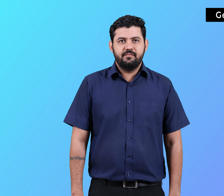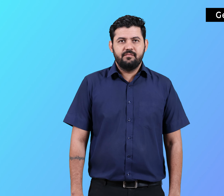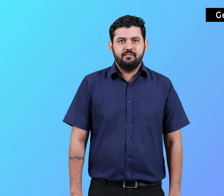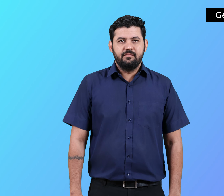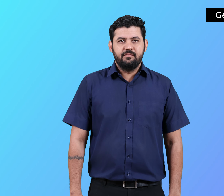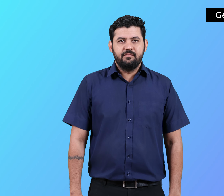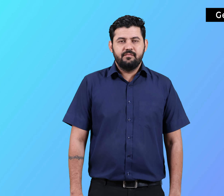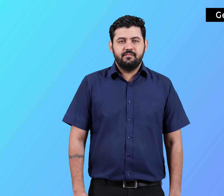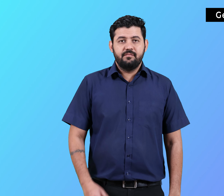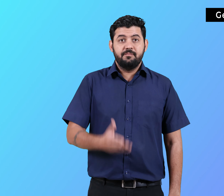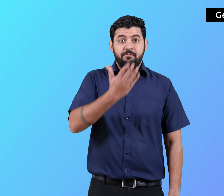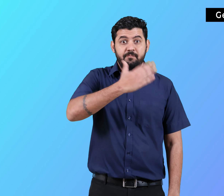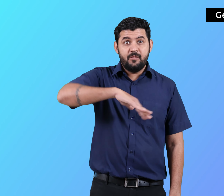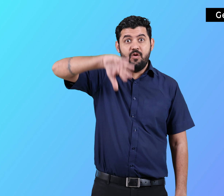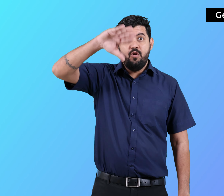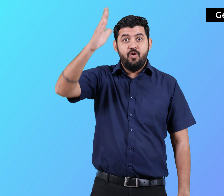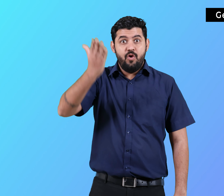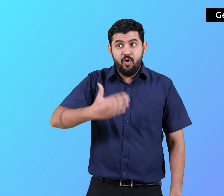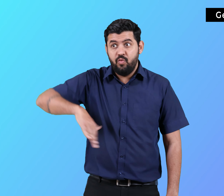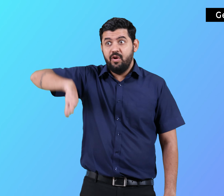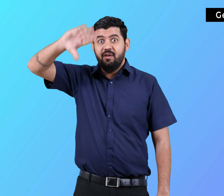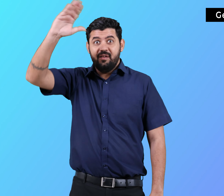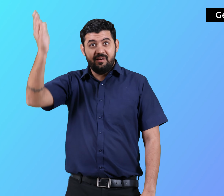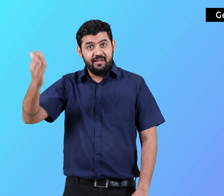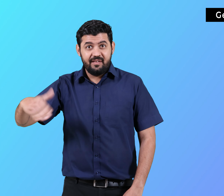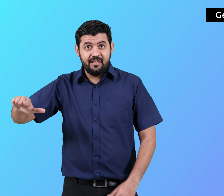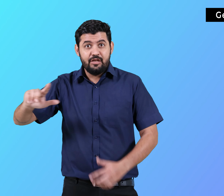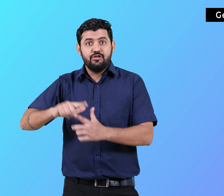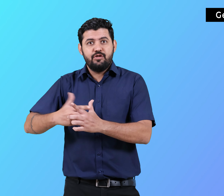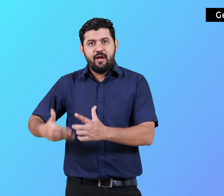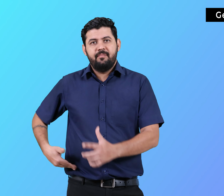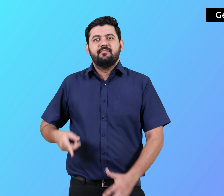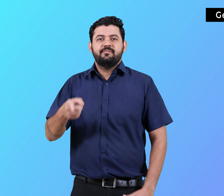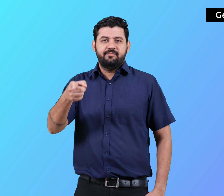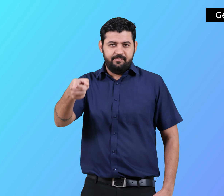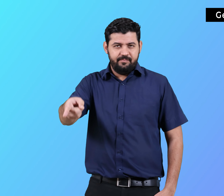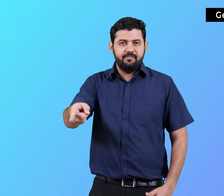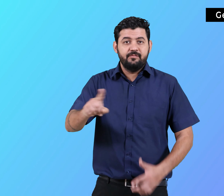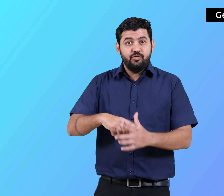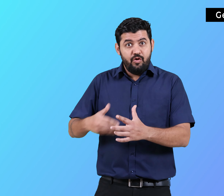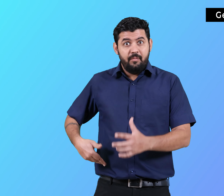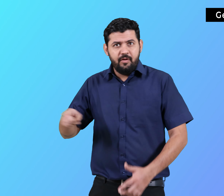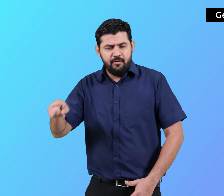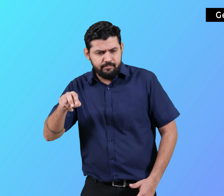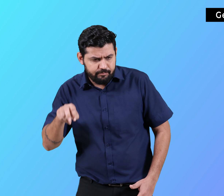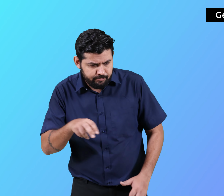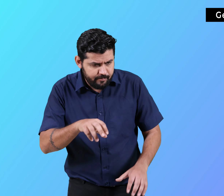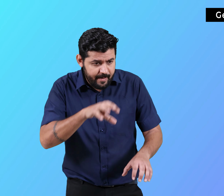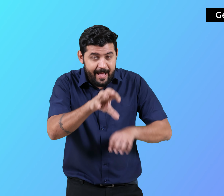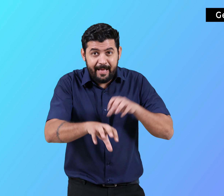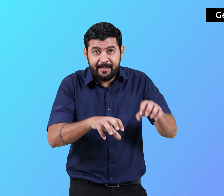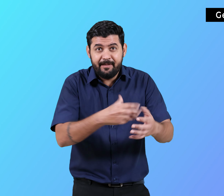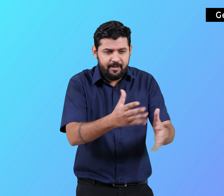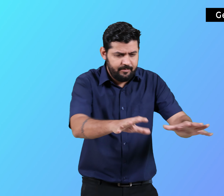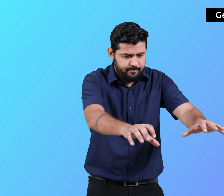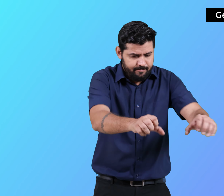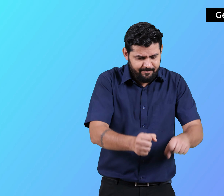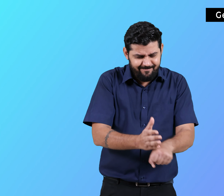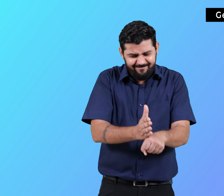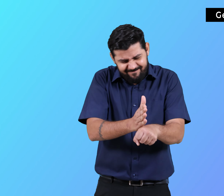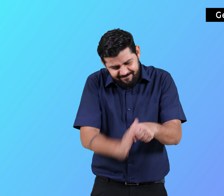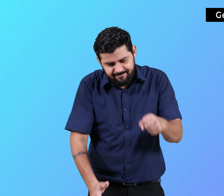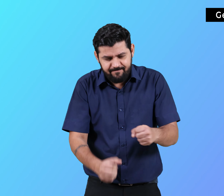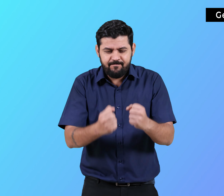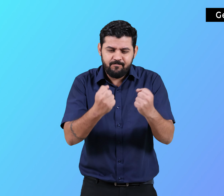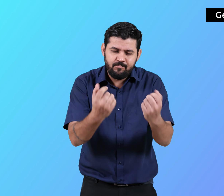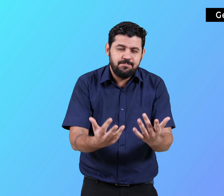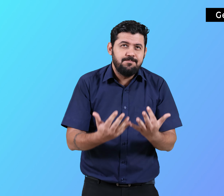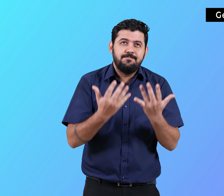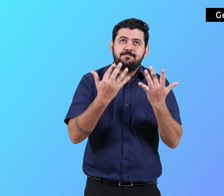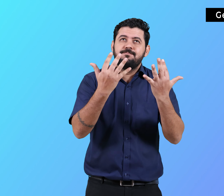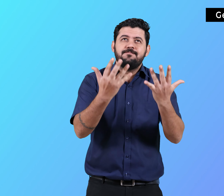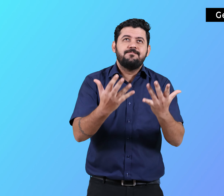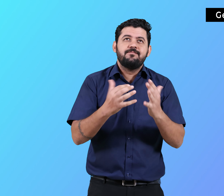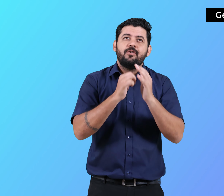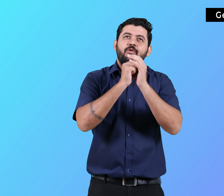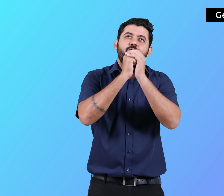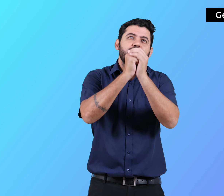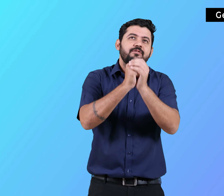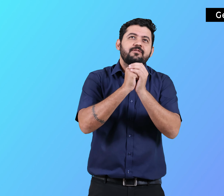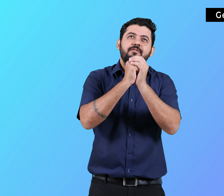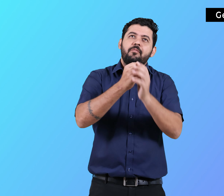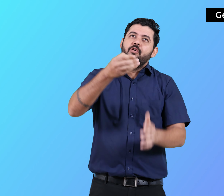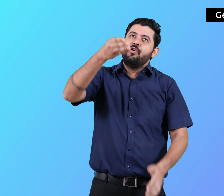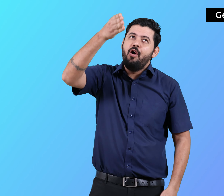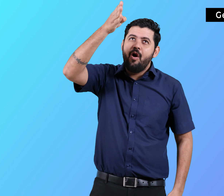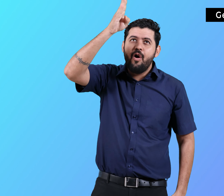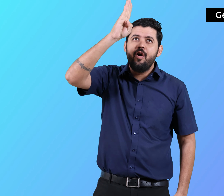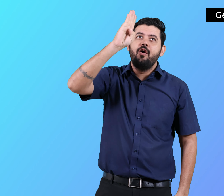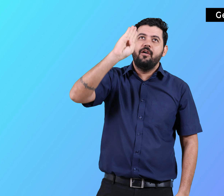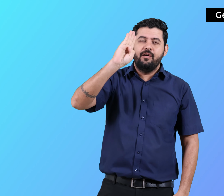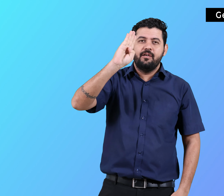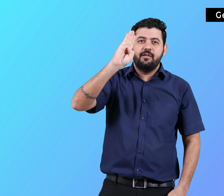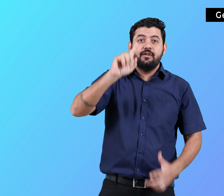Then Jacob killed an animal and offered it as a sacrifice on the mountain.